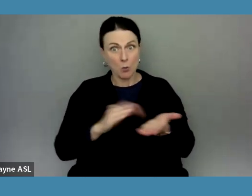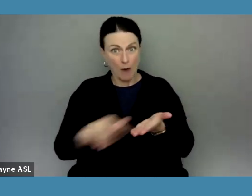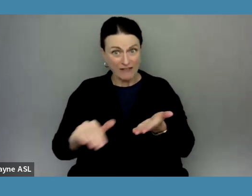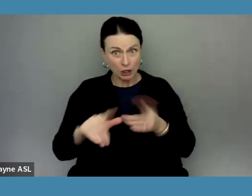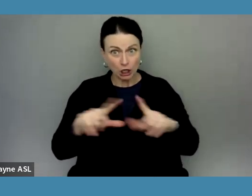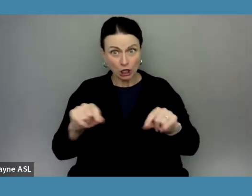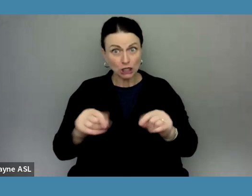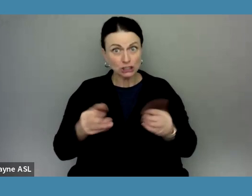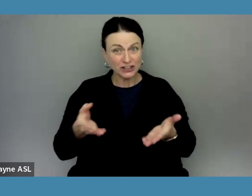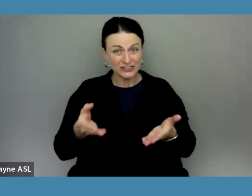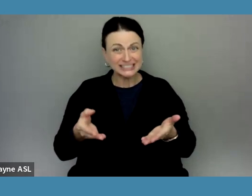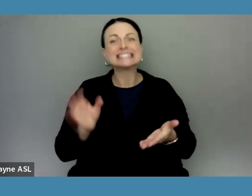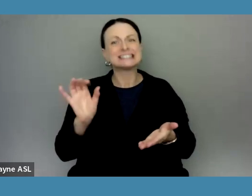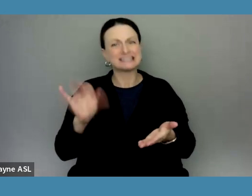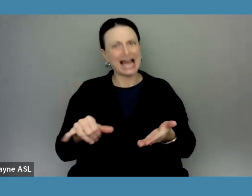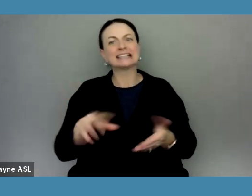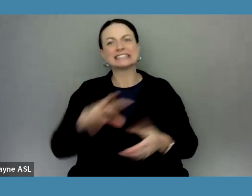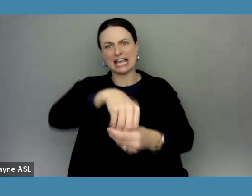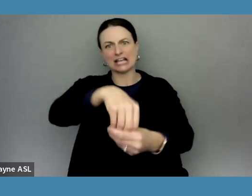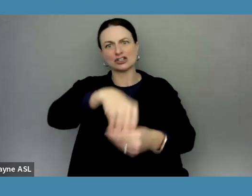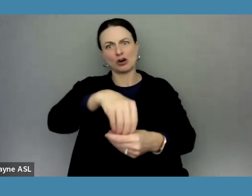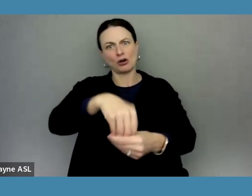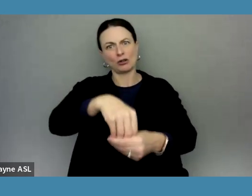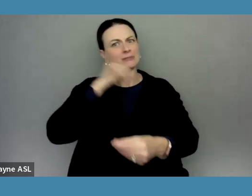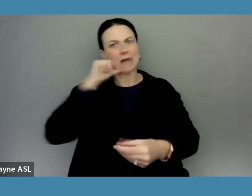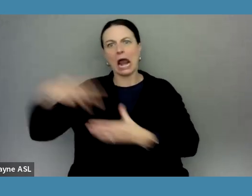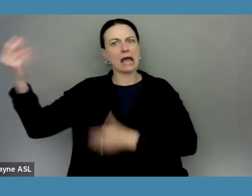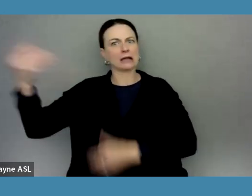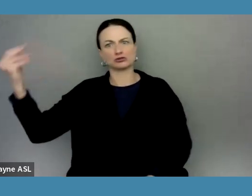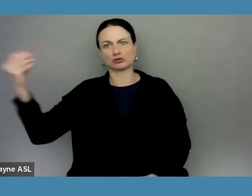So in those circumstances, if you for example,